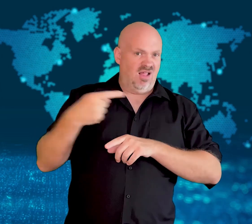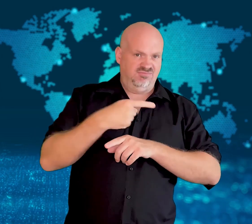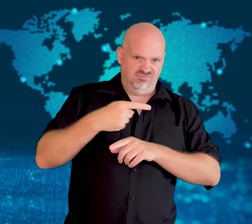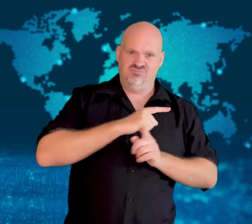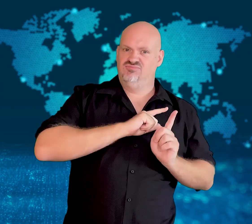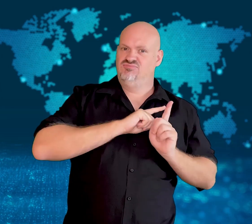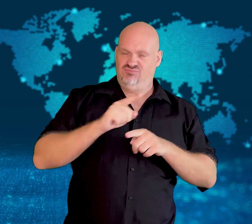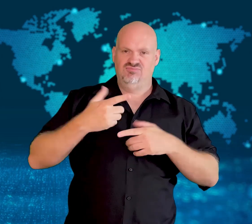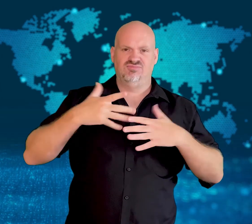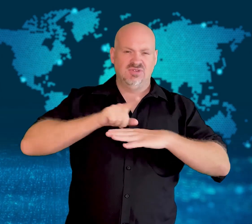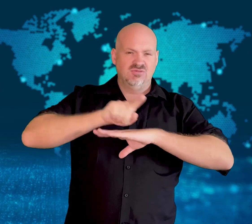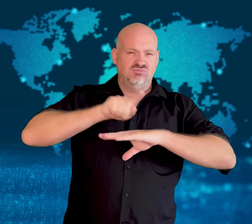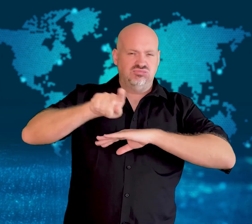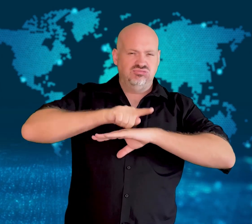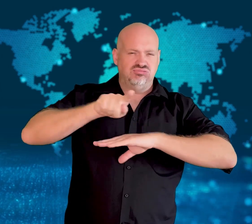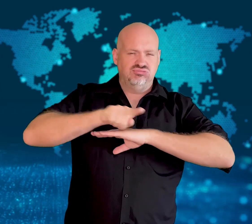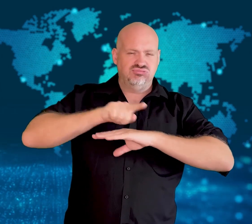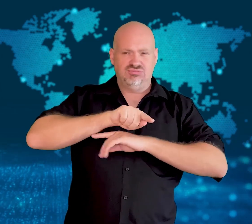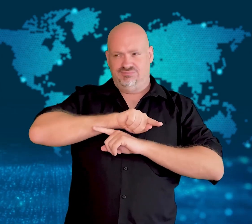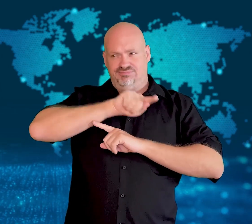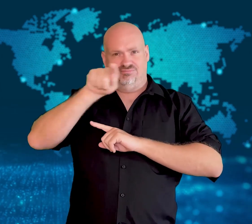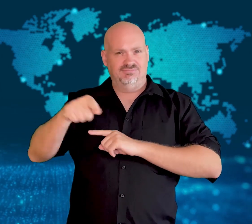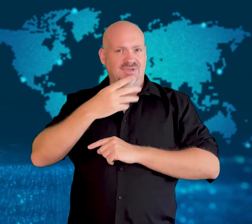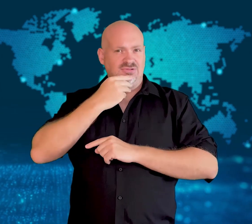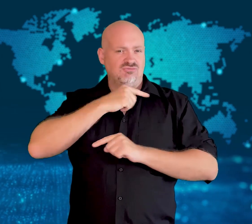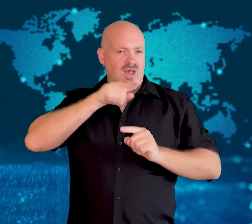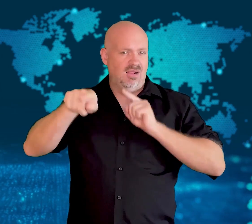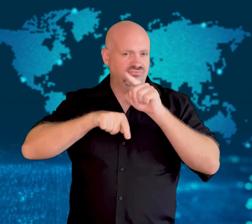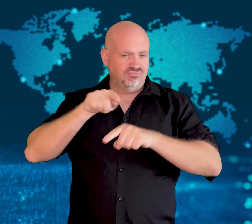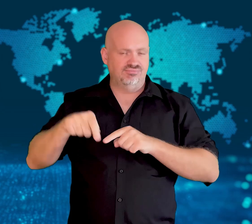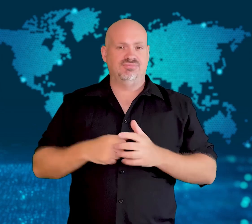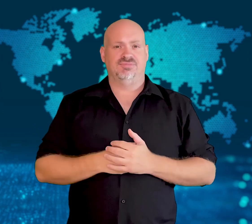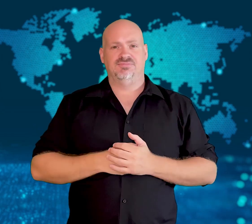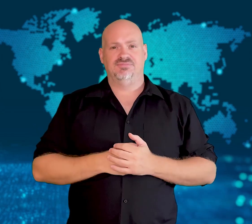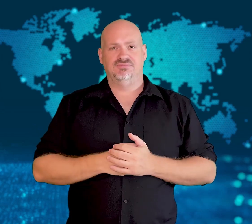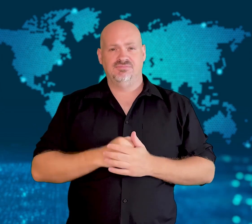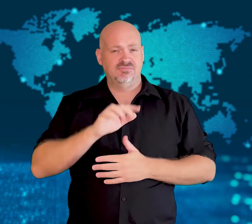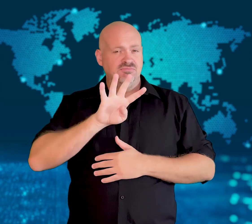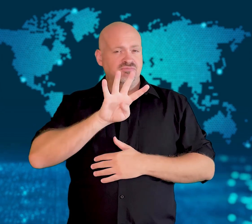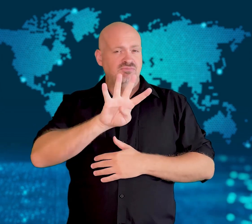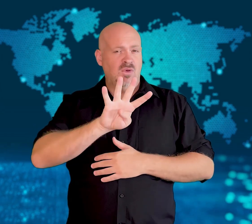Nearly 450 were fired by Saturday evening, and around 350